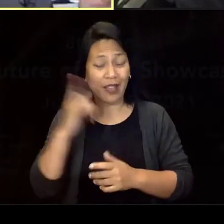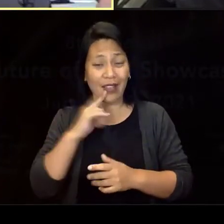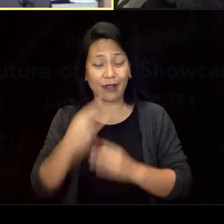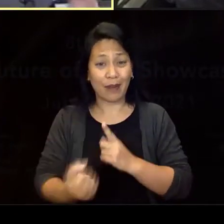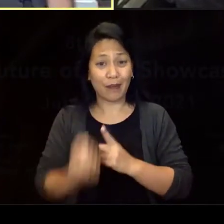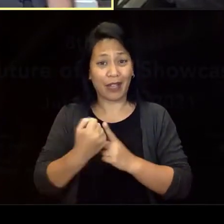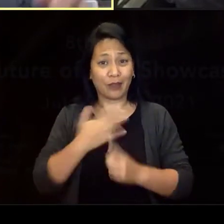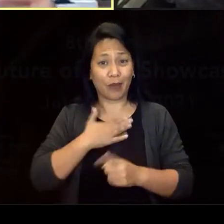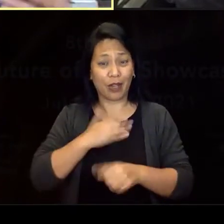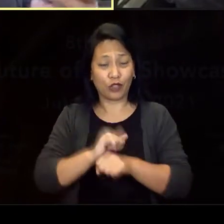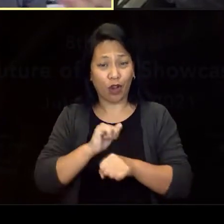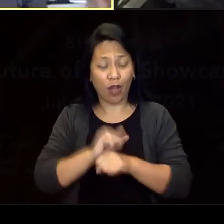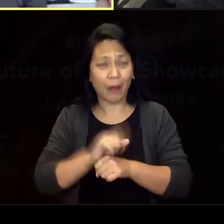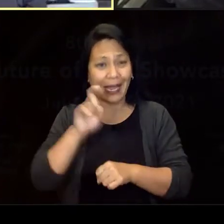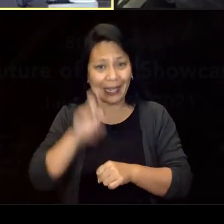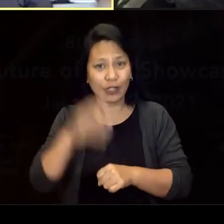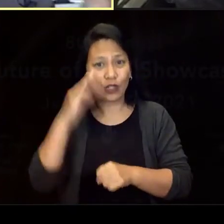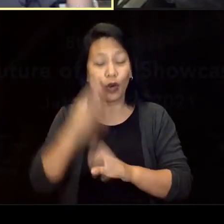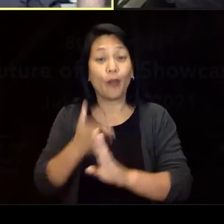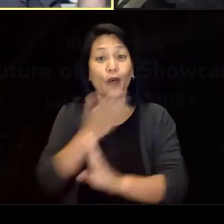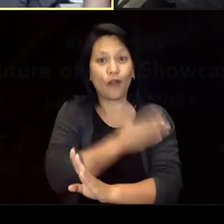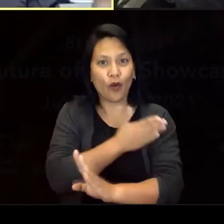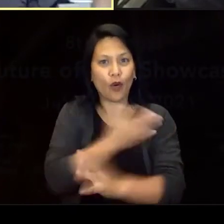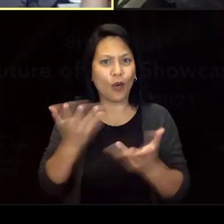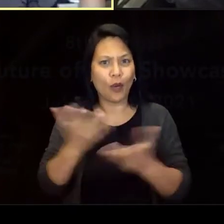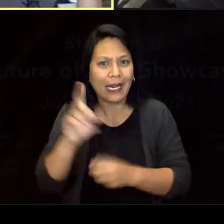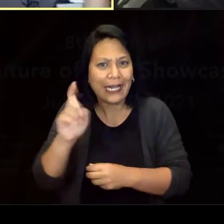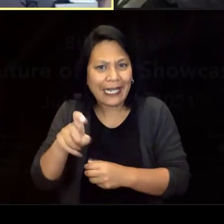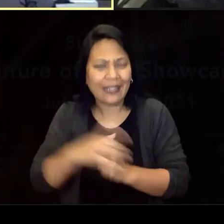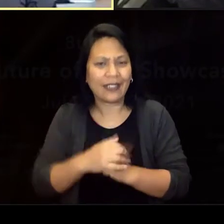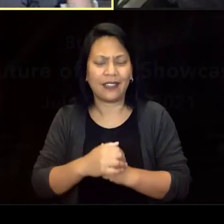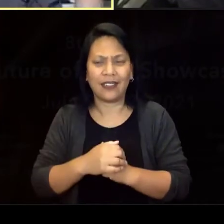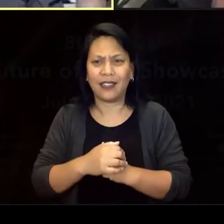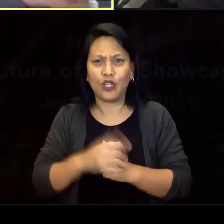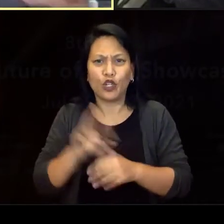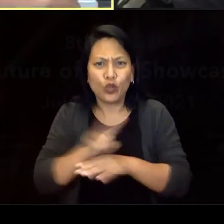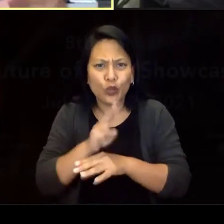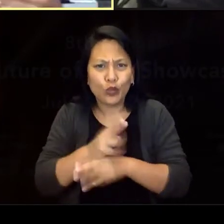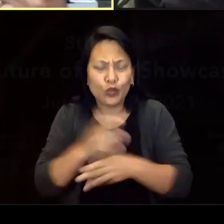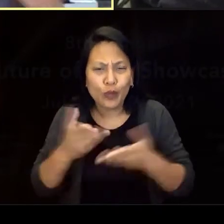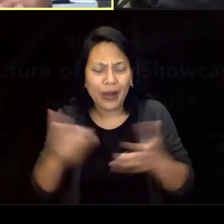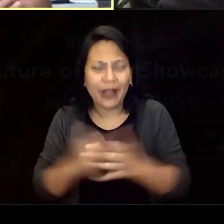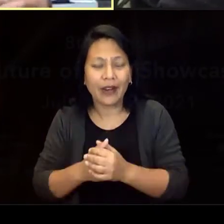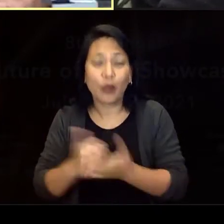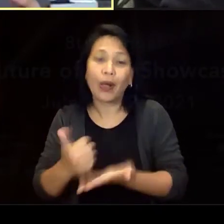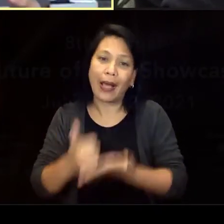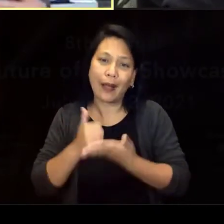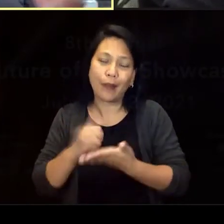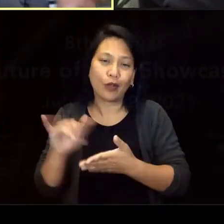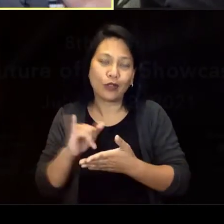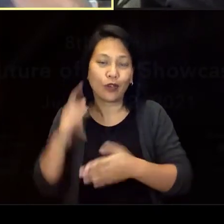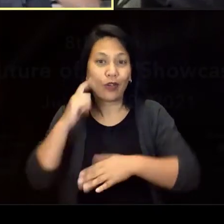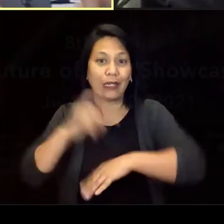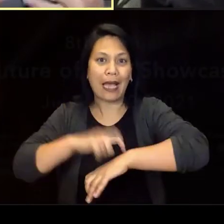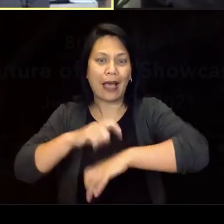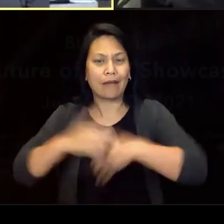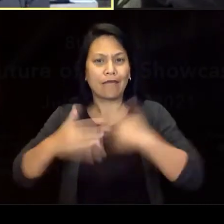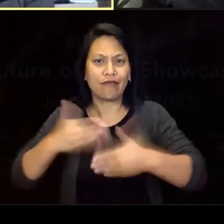Like what I need to be using. And just having that plan ahead of time, it kind of helps things go faster and time is money on set. So I need to be able to go quick.